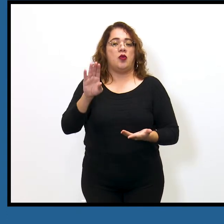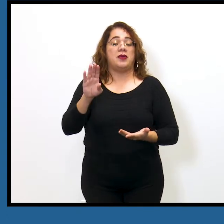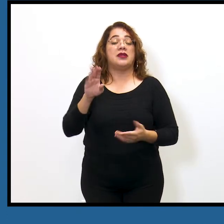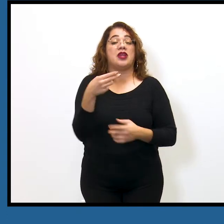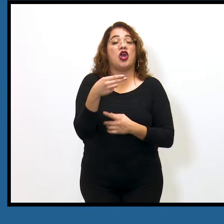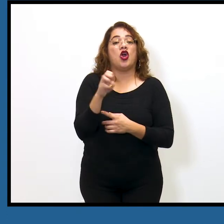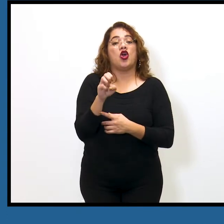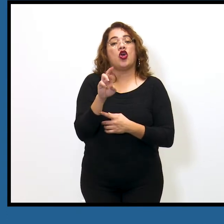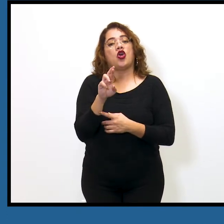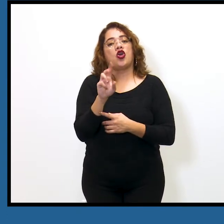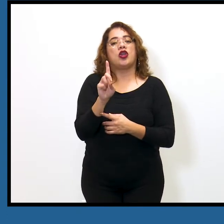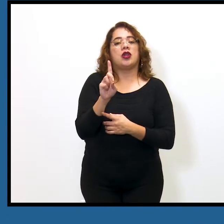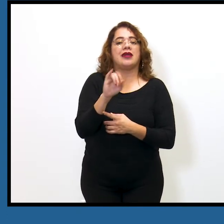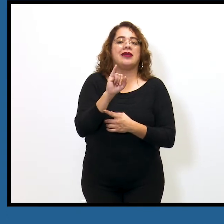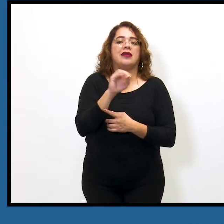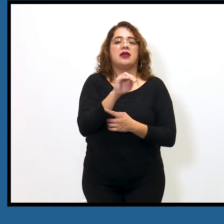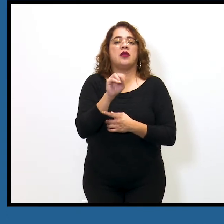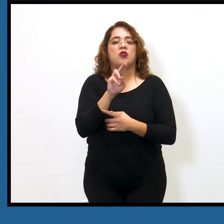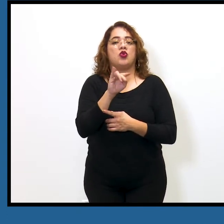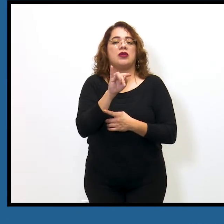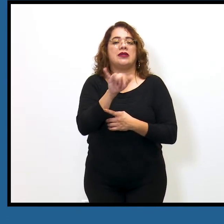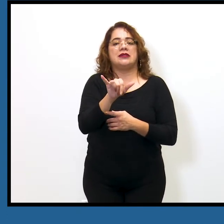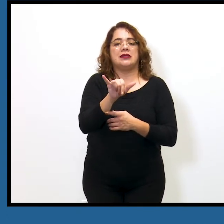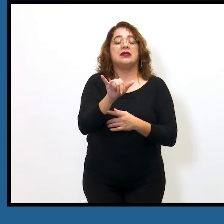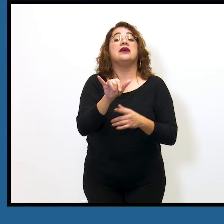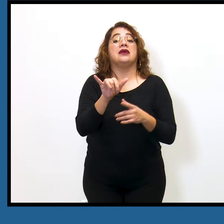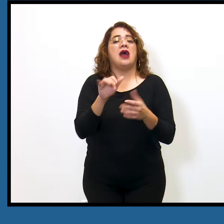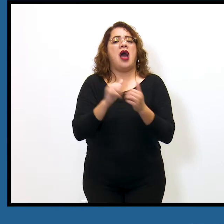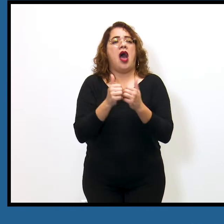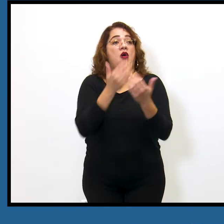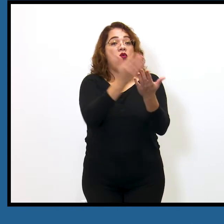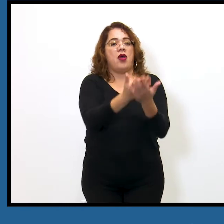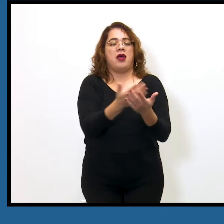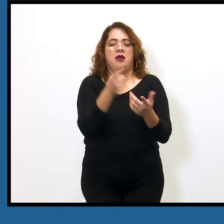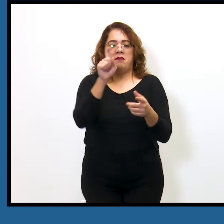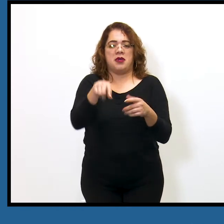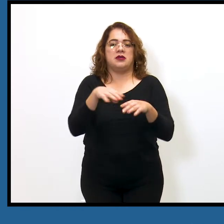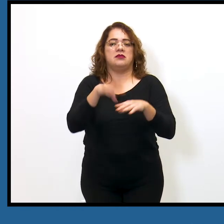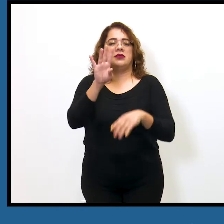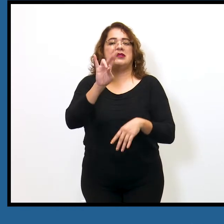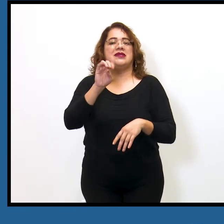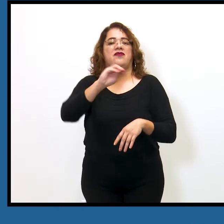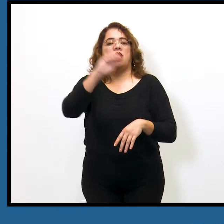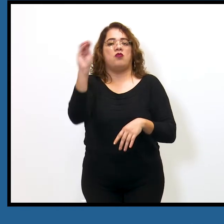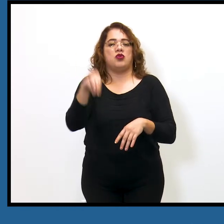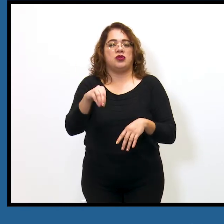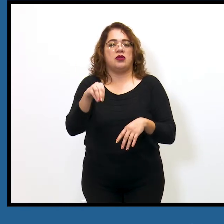So it is so important for all of you to please, to when you have this opportunity, to please take it